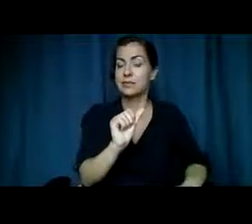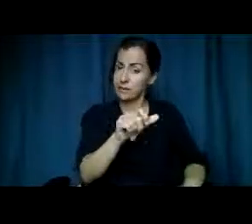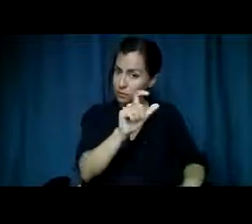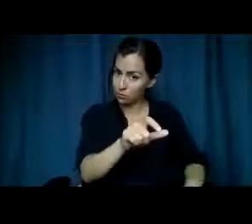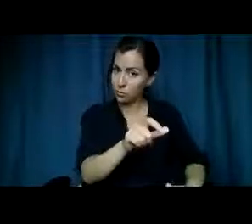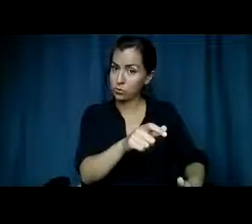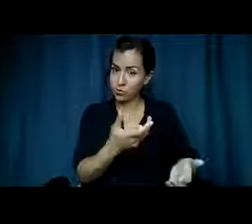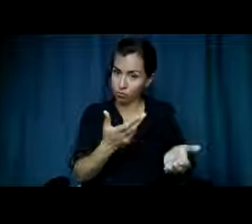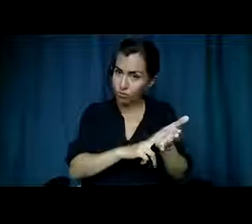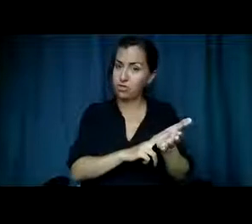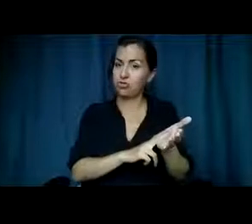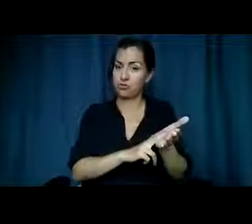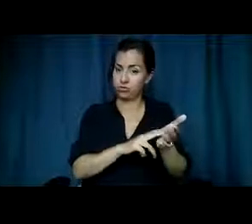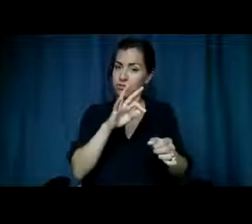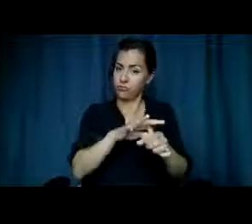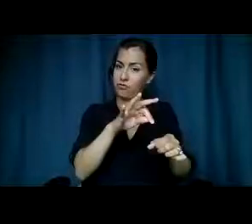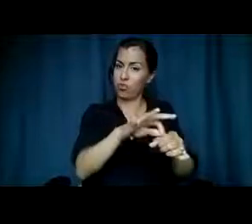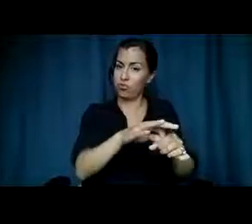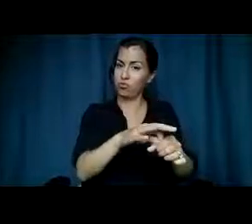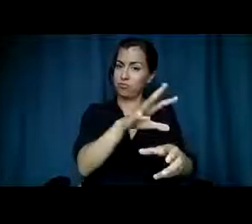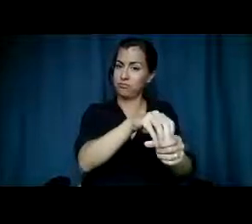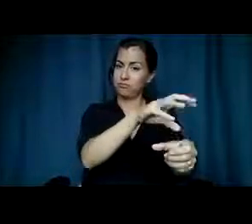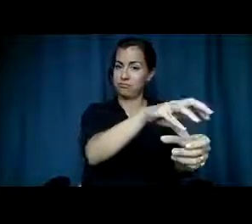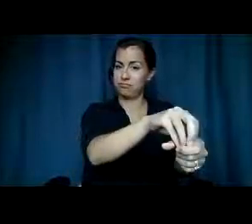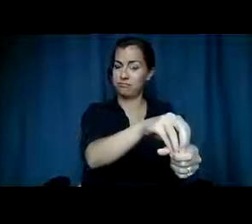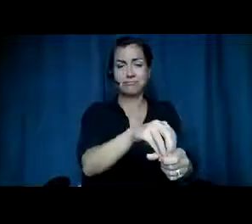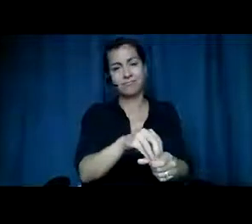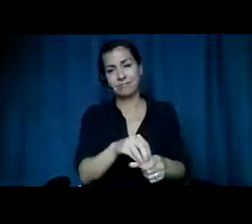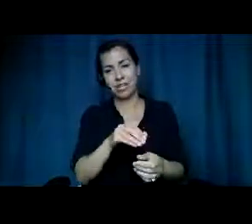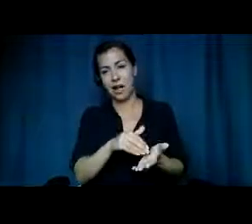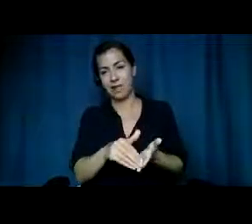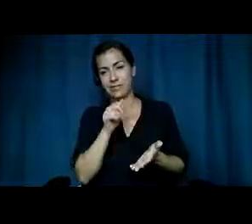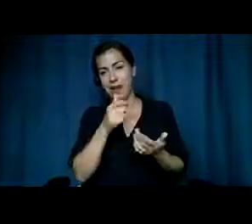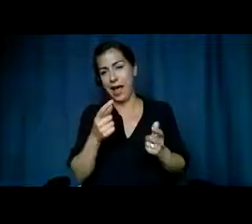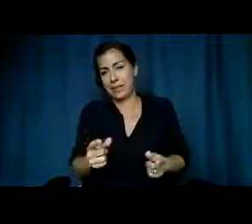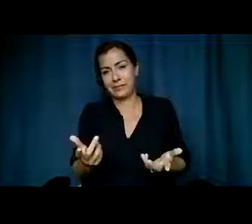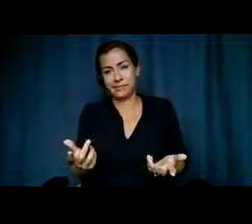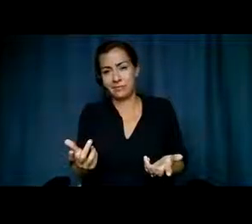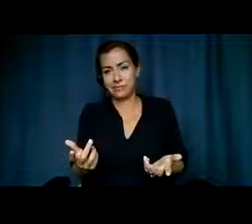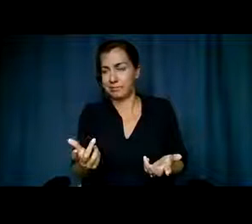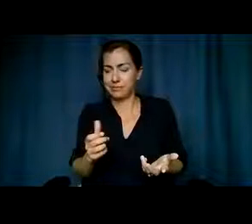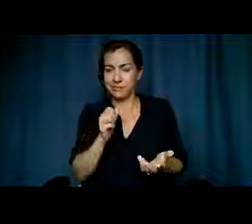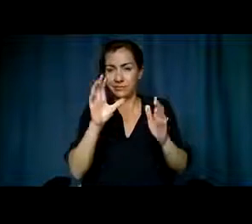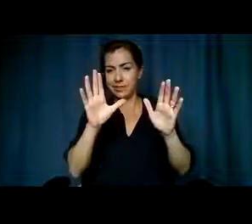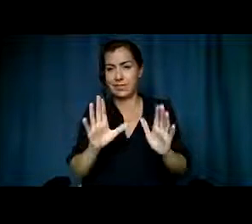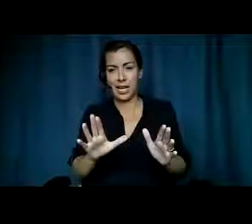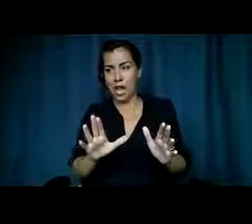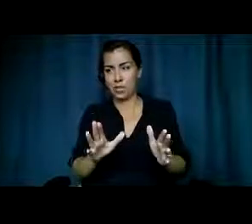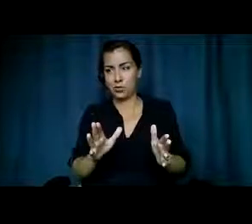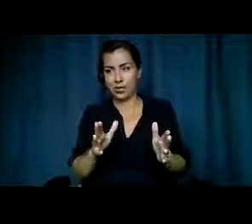simply because they have a disability, and make sure that they know their rights around accommodations for people who need them.